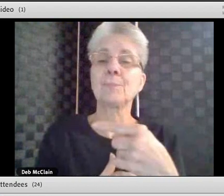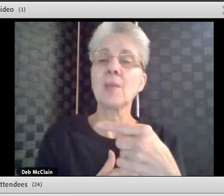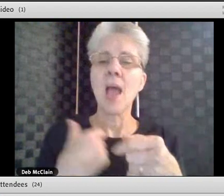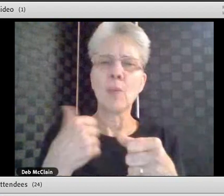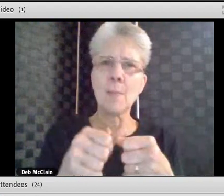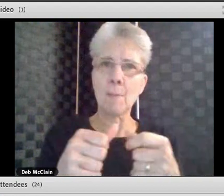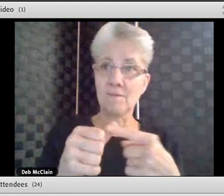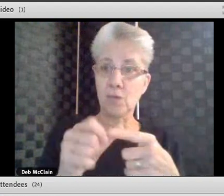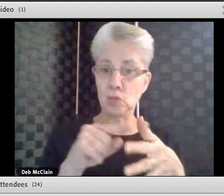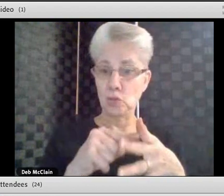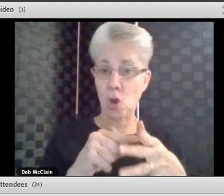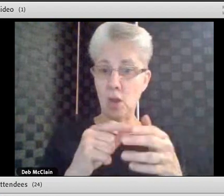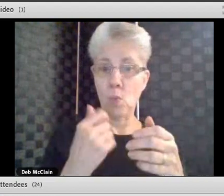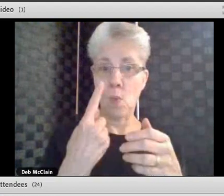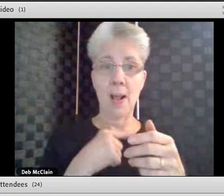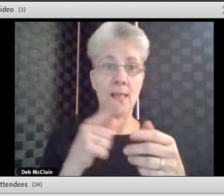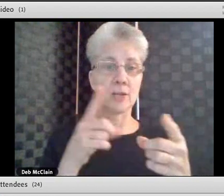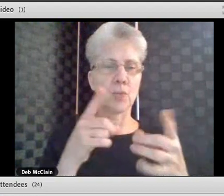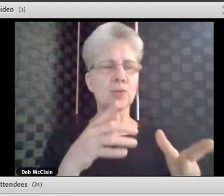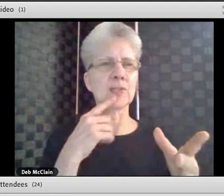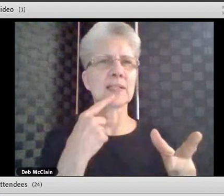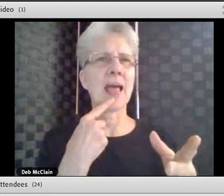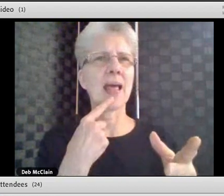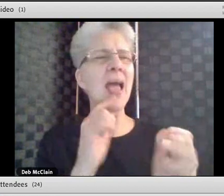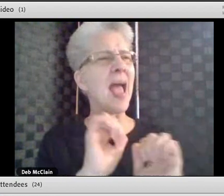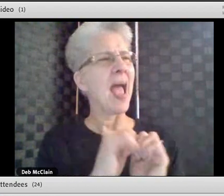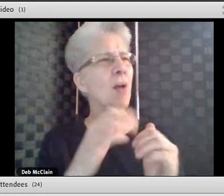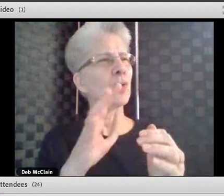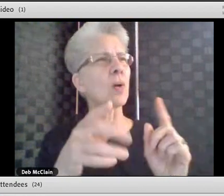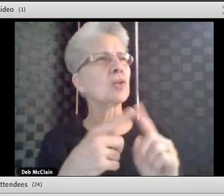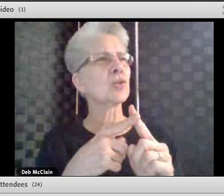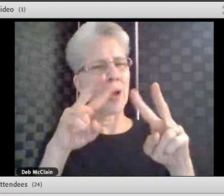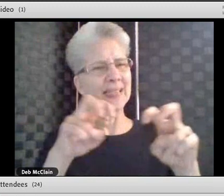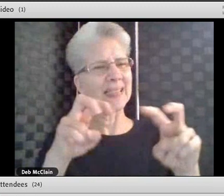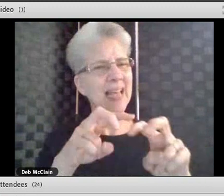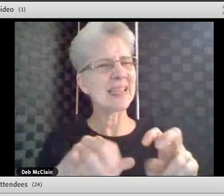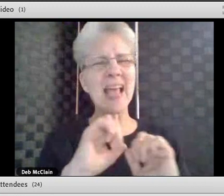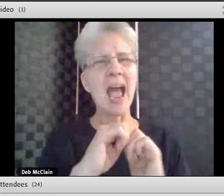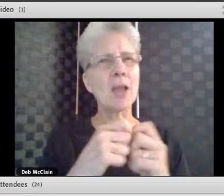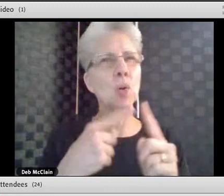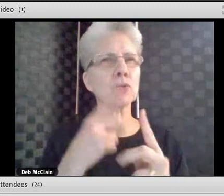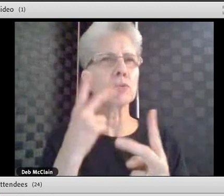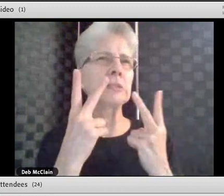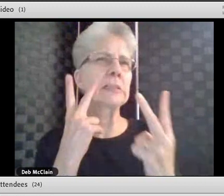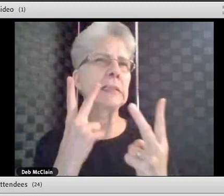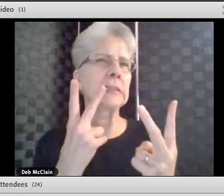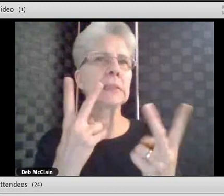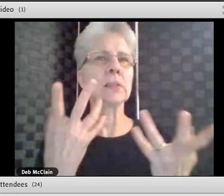And then finally, I remember when I first started out, one of my library directors said, "How are you going to assess this?